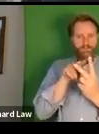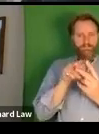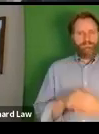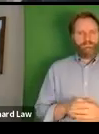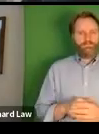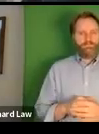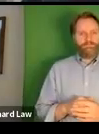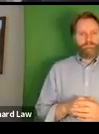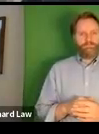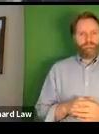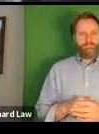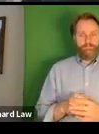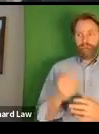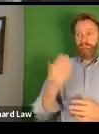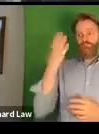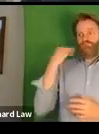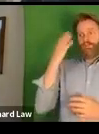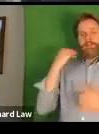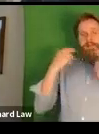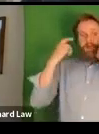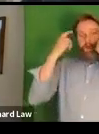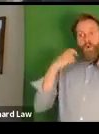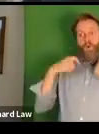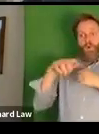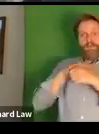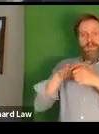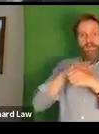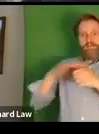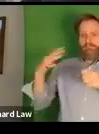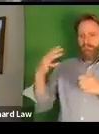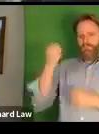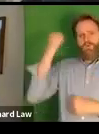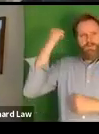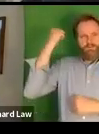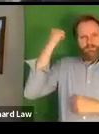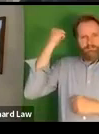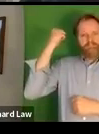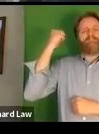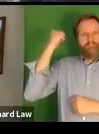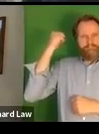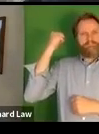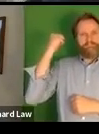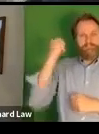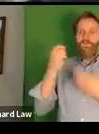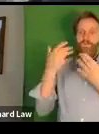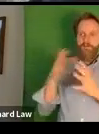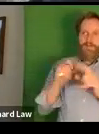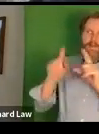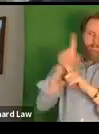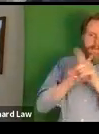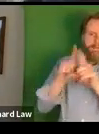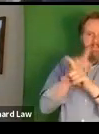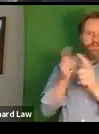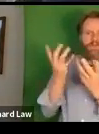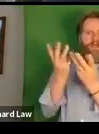legal victory we've already had a number of meetings with the Cabinet Office and we've met with Treasury officials as well with other unions in the TUC